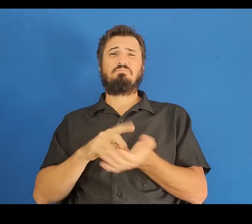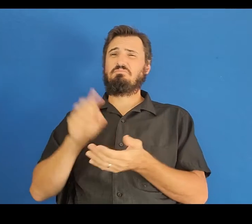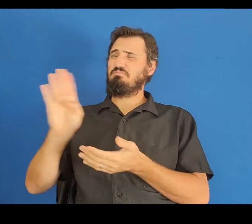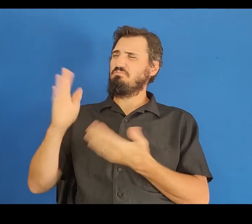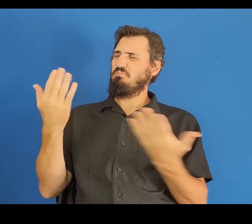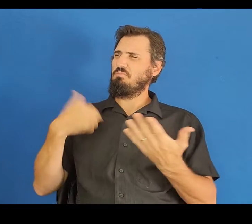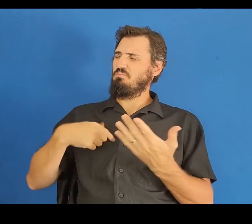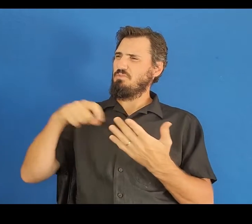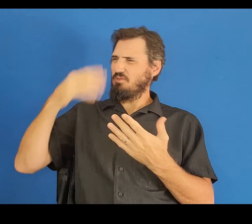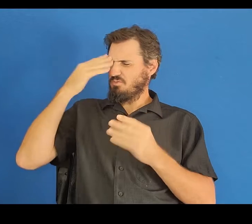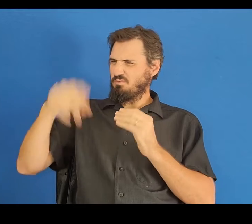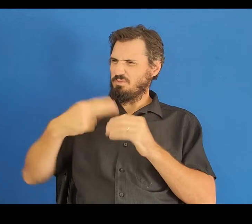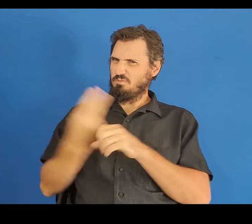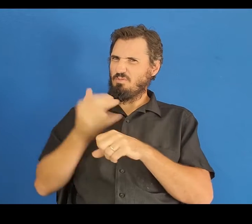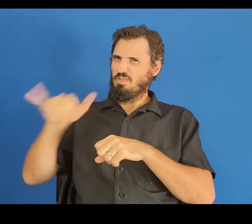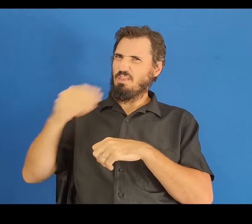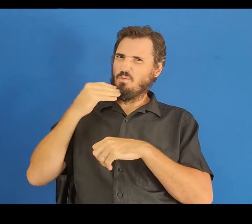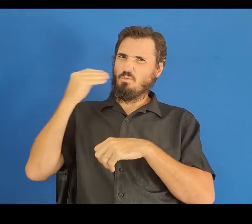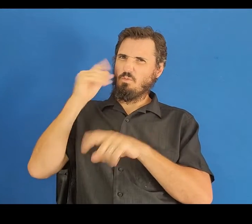about using these home tests?